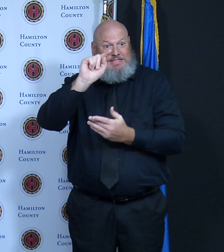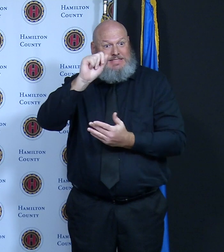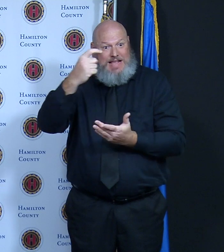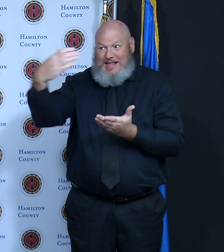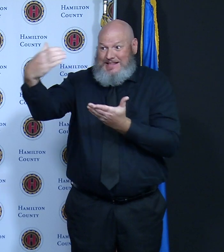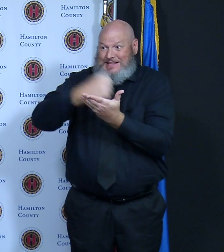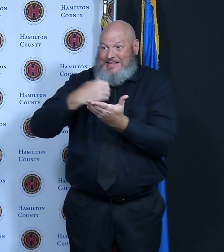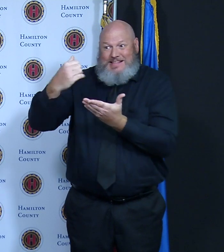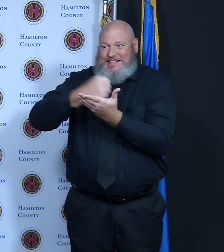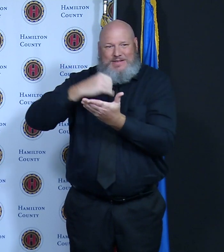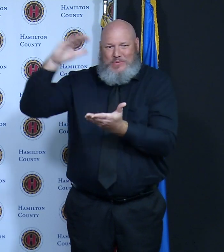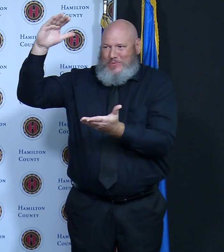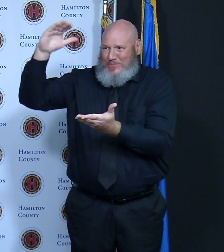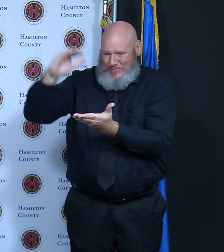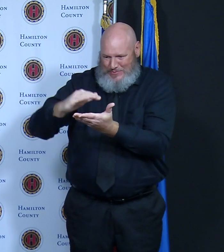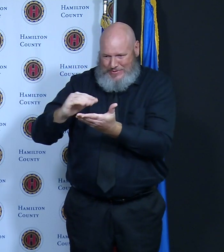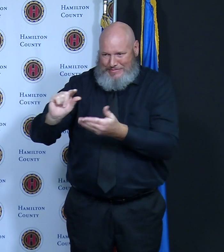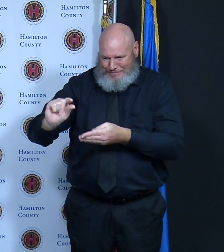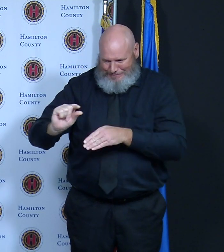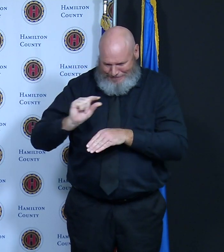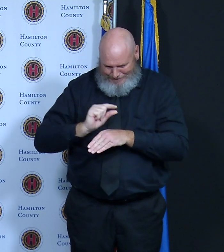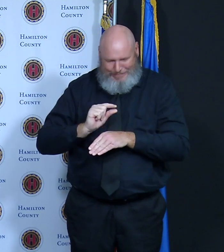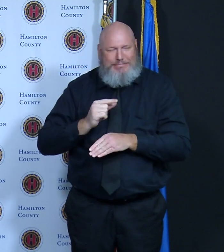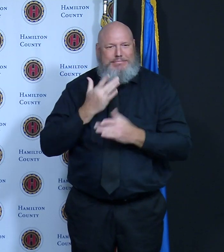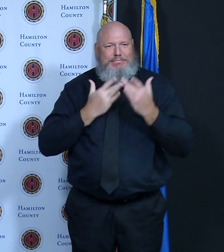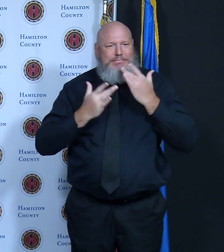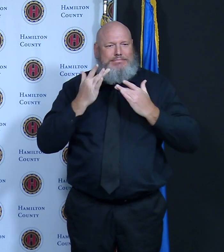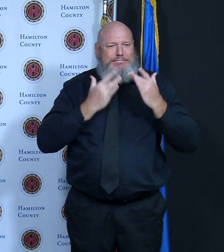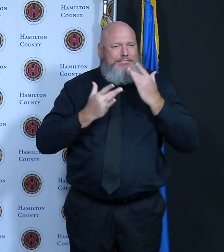governments it's a Stabilization Fund and so we're going to get some details